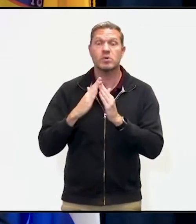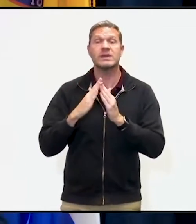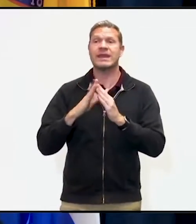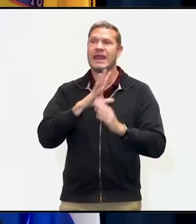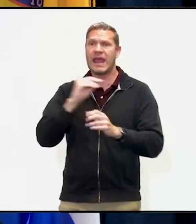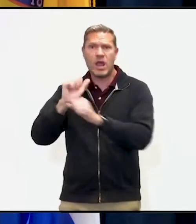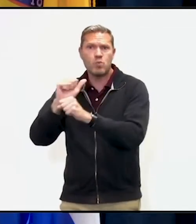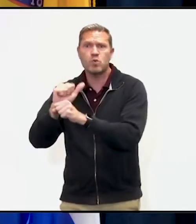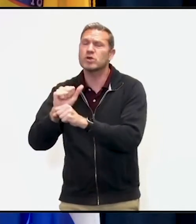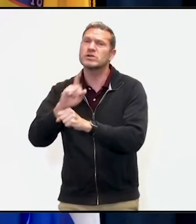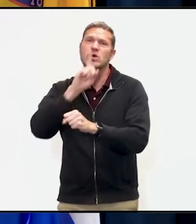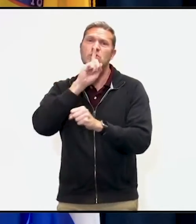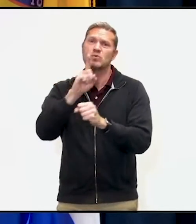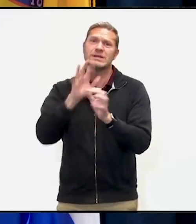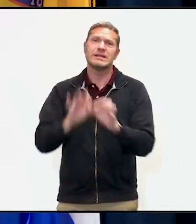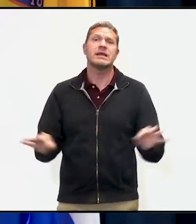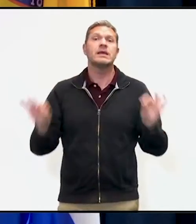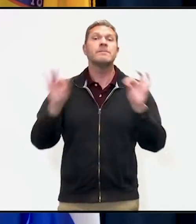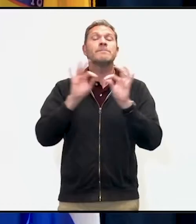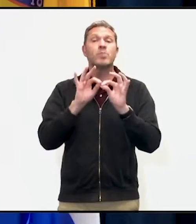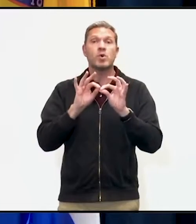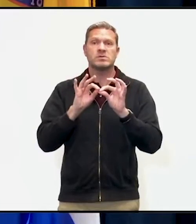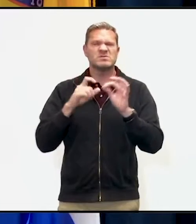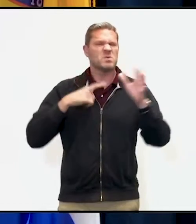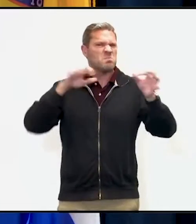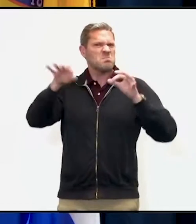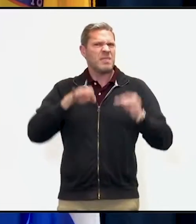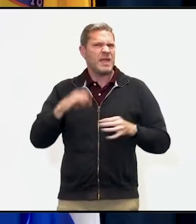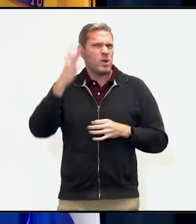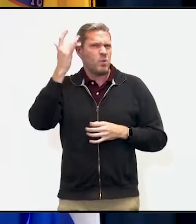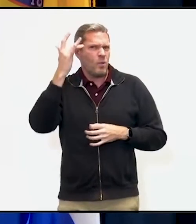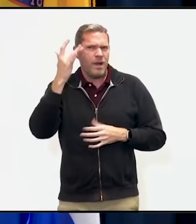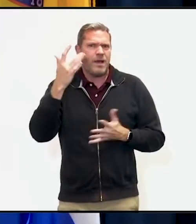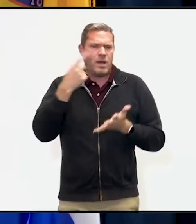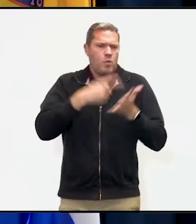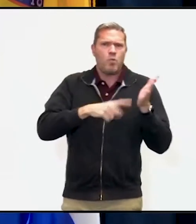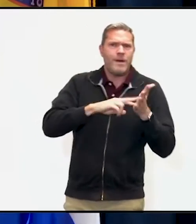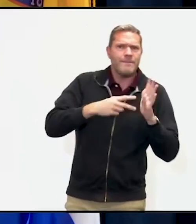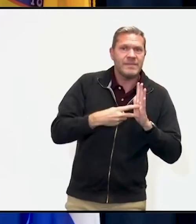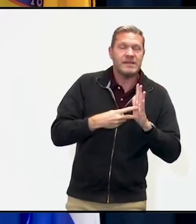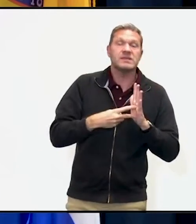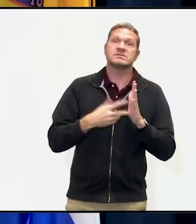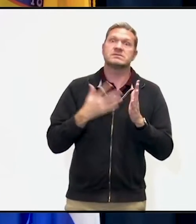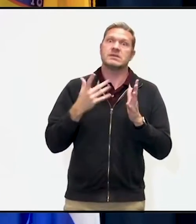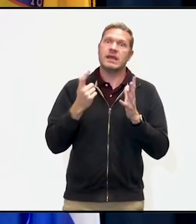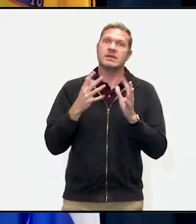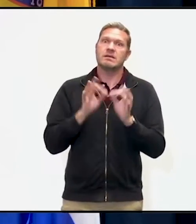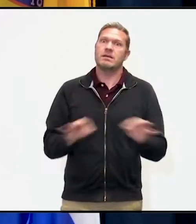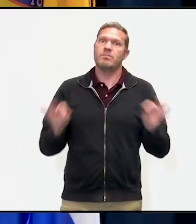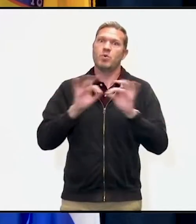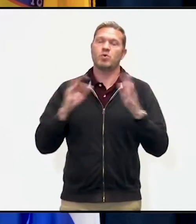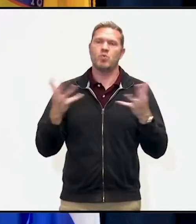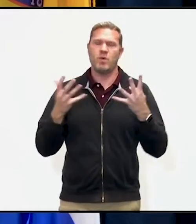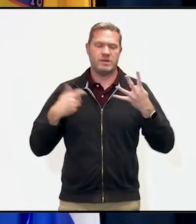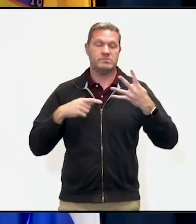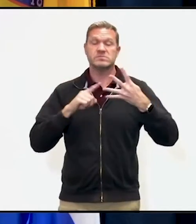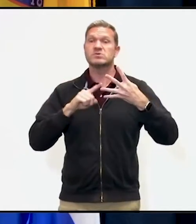I want to talk about what that means and why safety is so really important. First, what is the orange tier mean for reopening businesses?